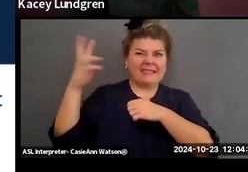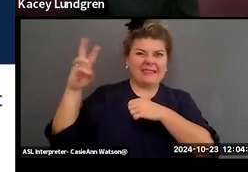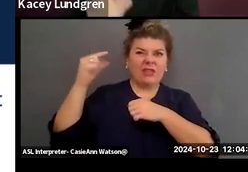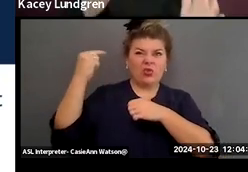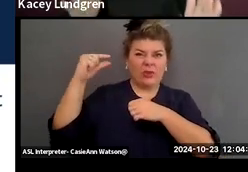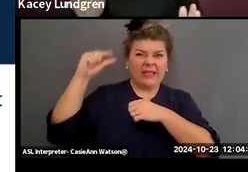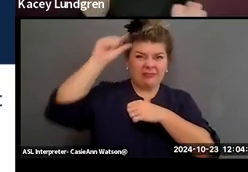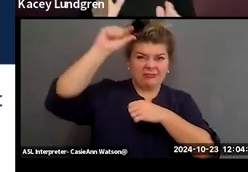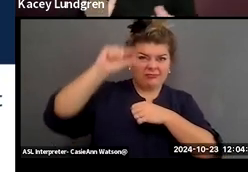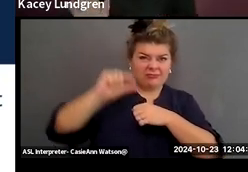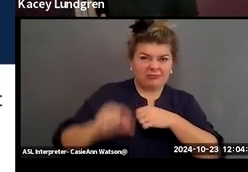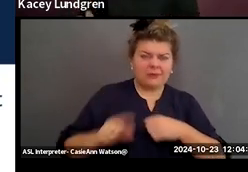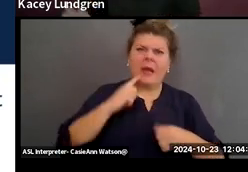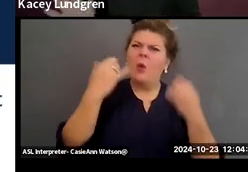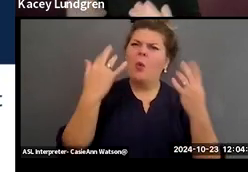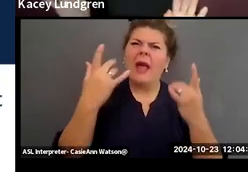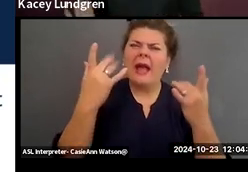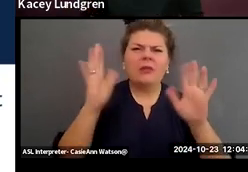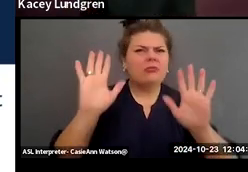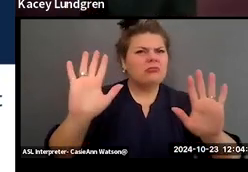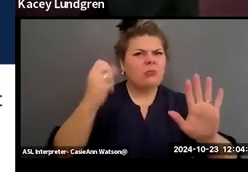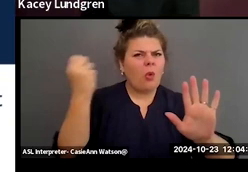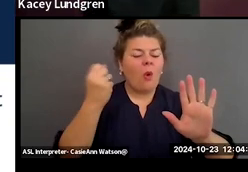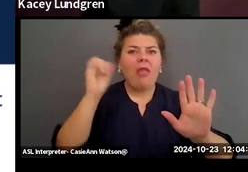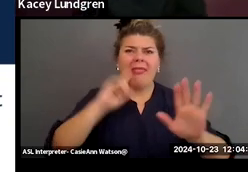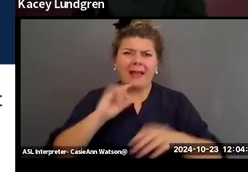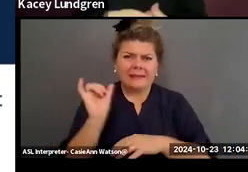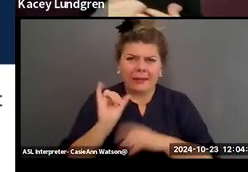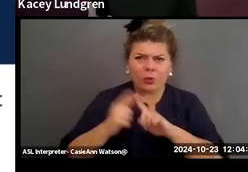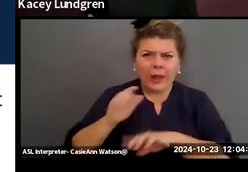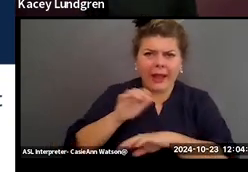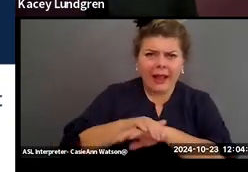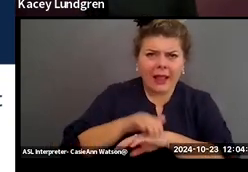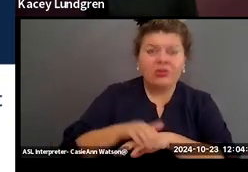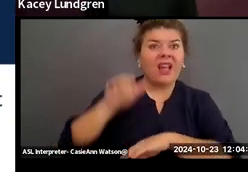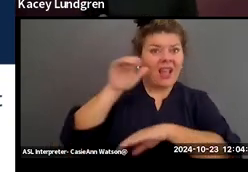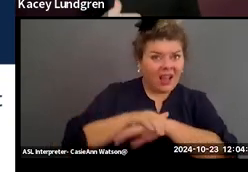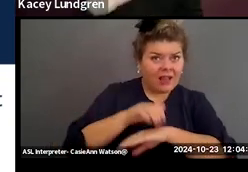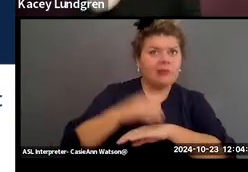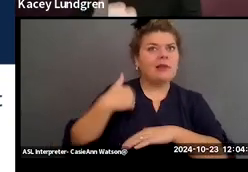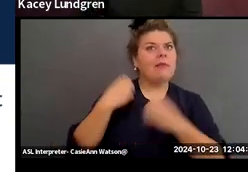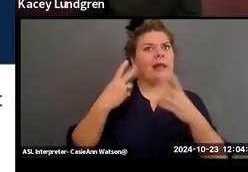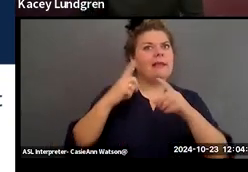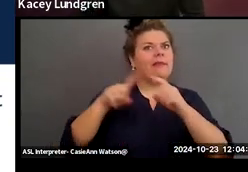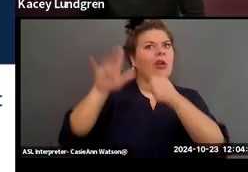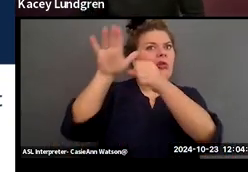You may be like, "Wait, what? This is similar to English." English is broken up into regional variations as well.